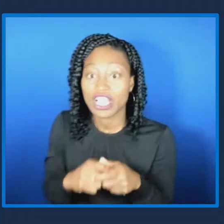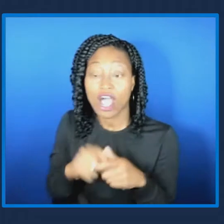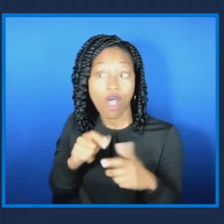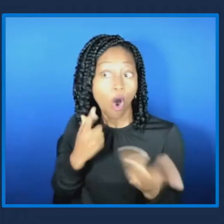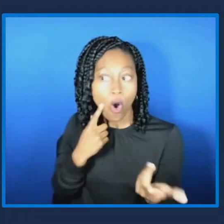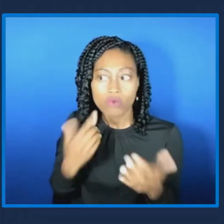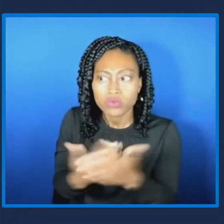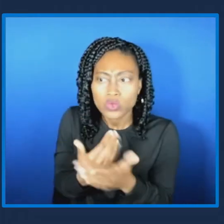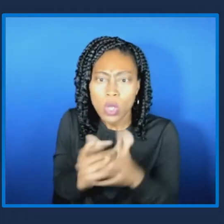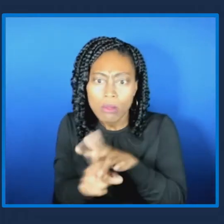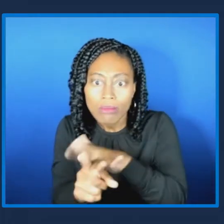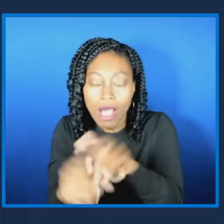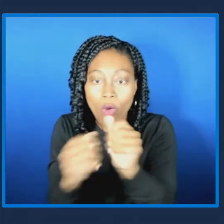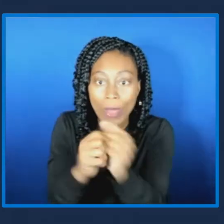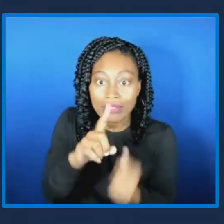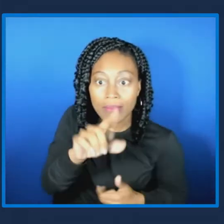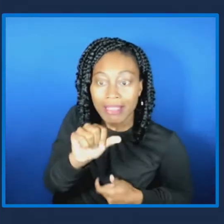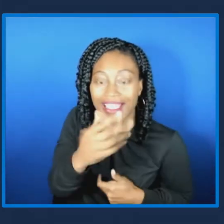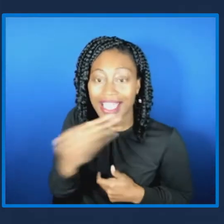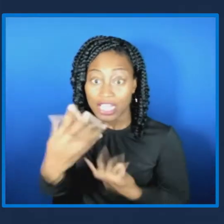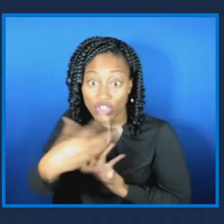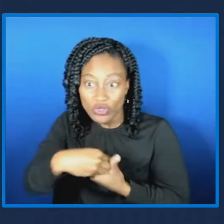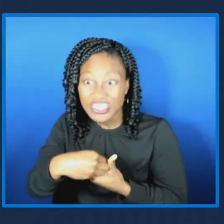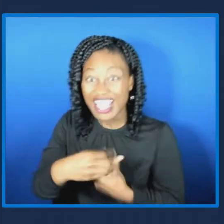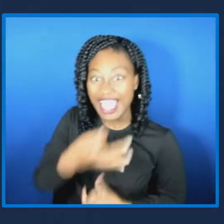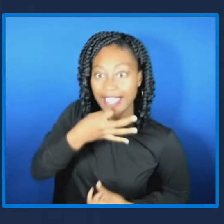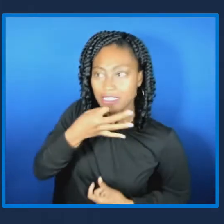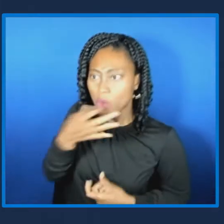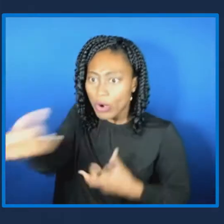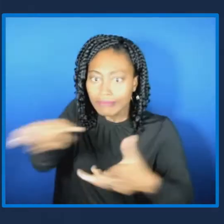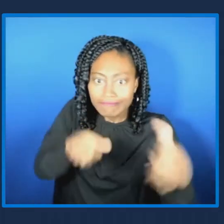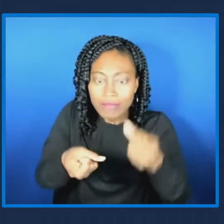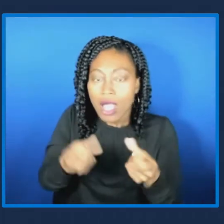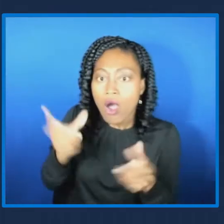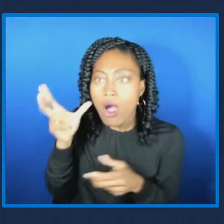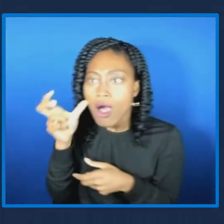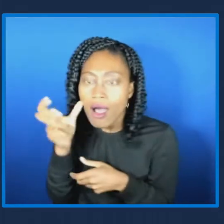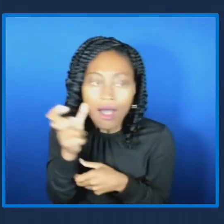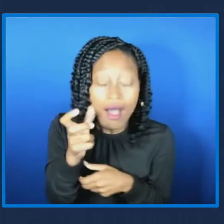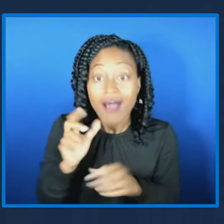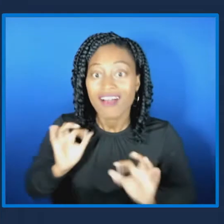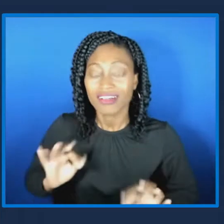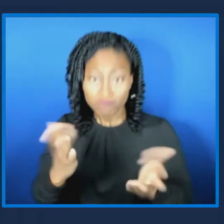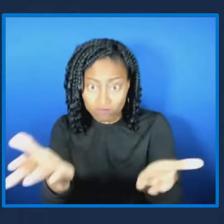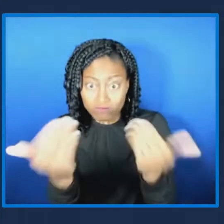And we're really gonna hear from the experts. You can join in the conversation too. We want to hear from you.